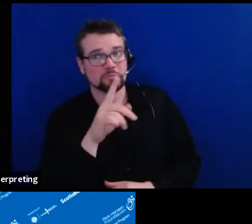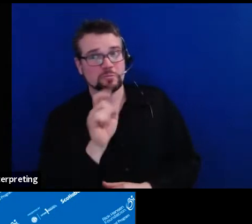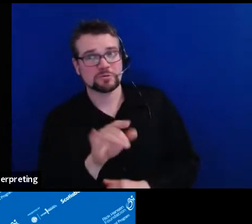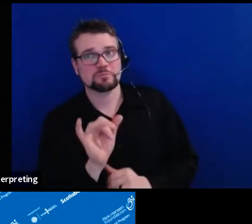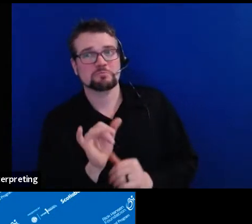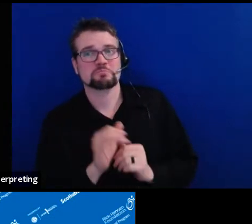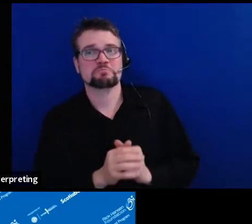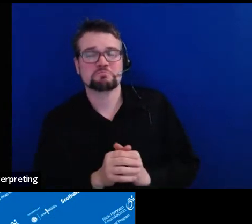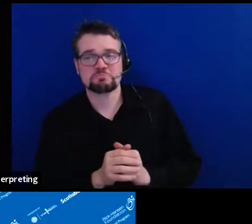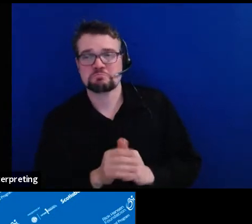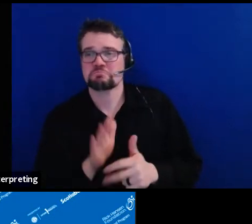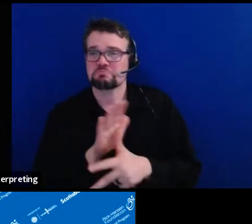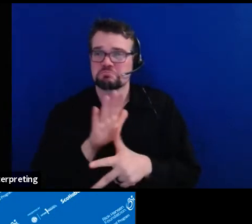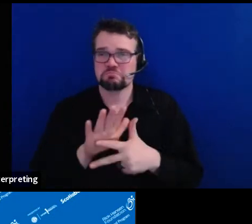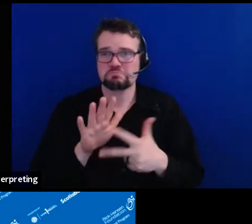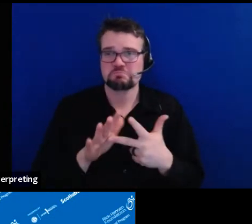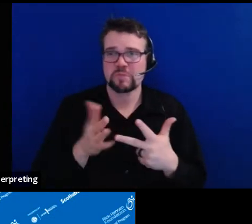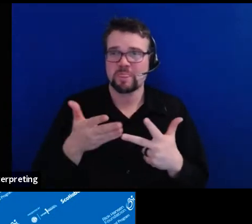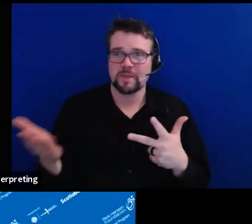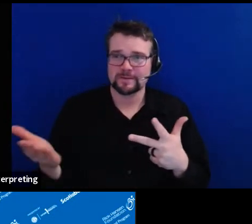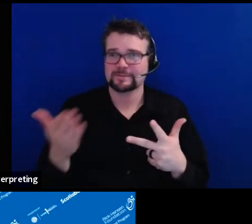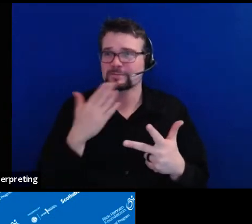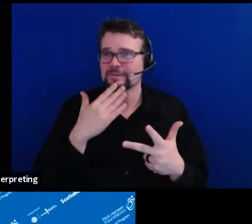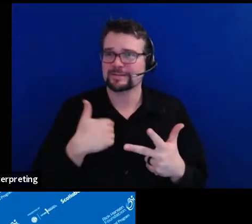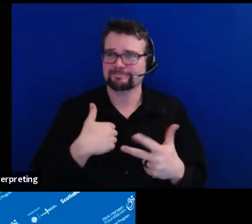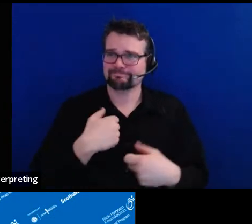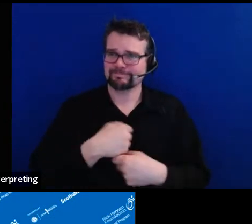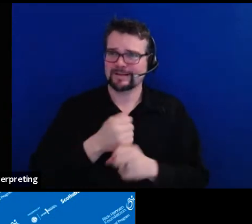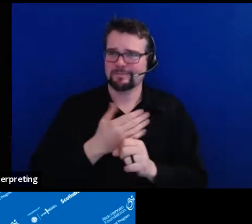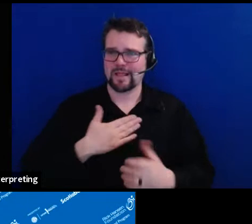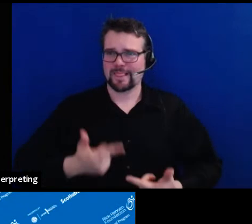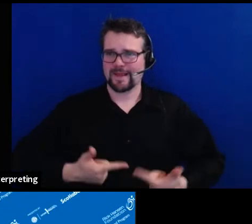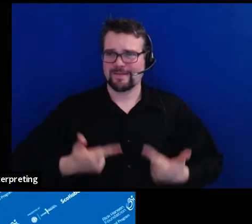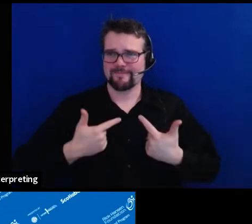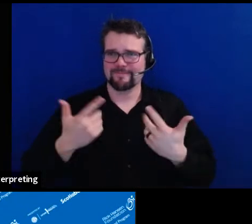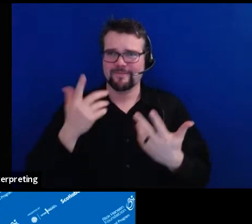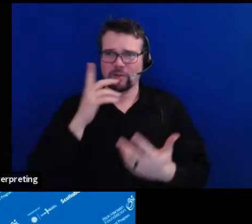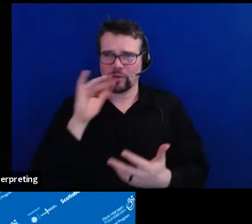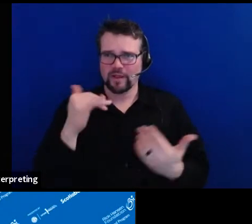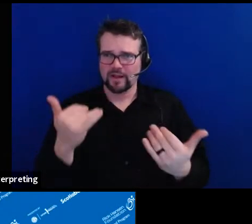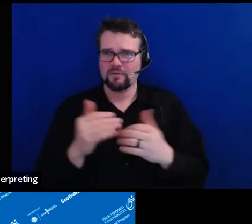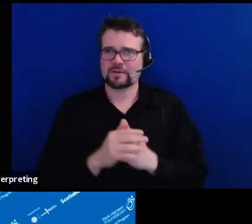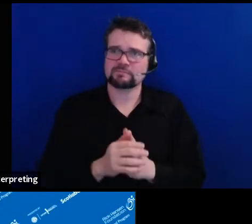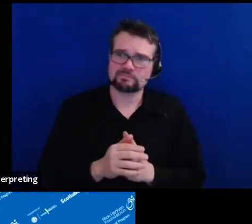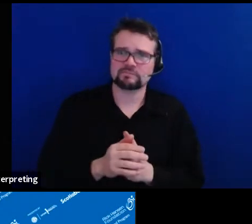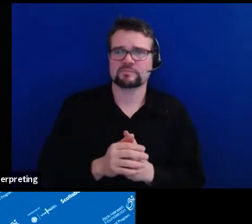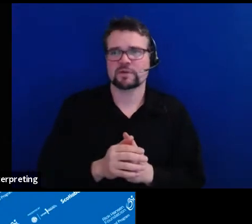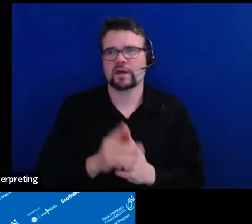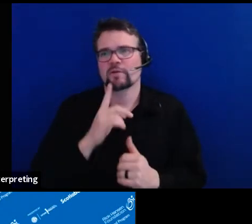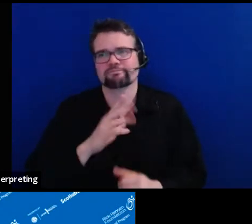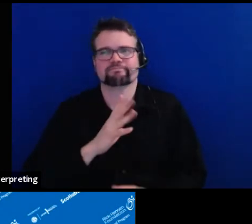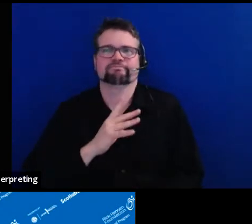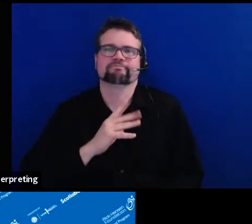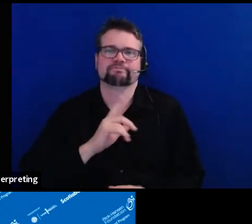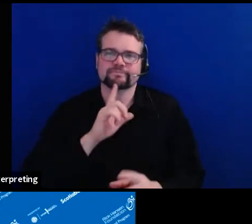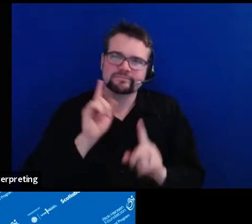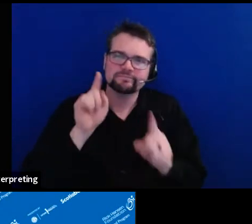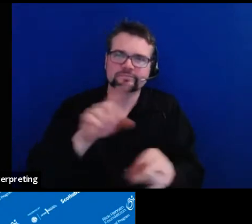THREE MOST DEFINING. WELL, TO BE HONEST, LIKE, OBVIOUSLY GOING TO THE PARALYMPICS WAS A GREAT